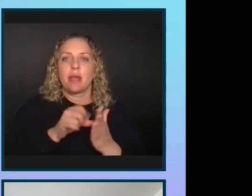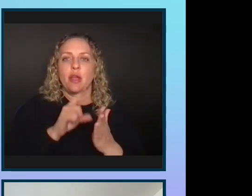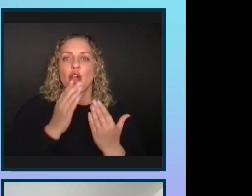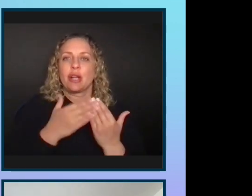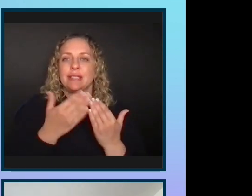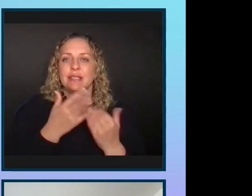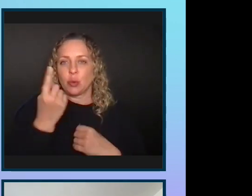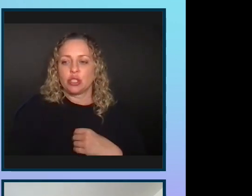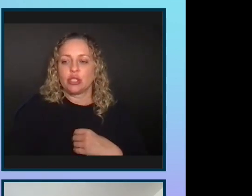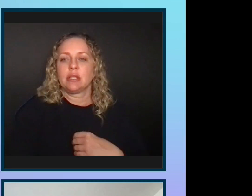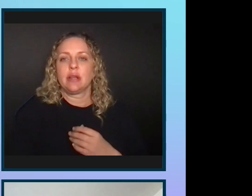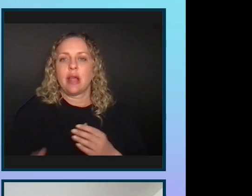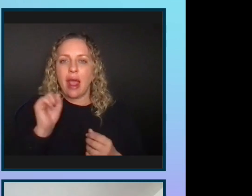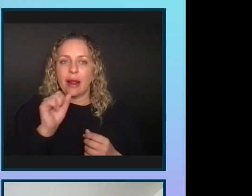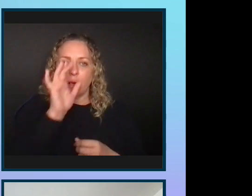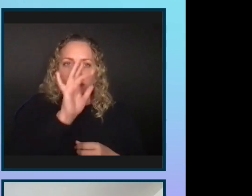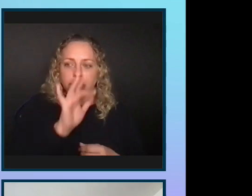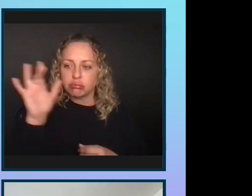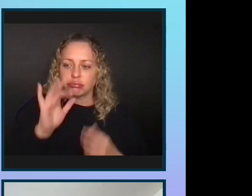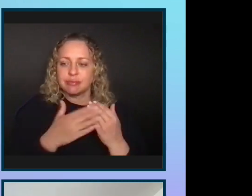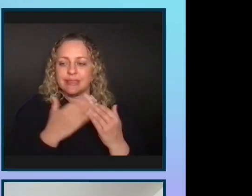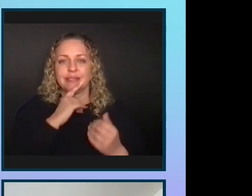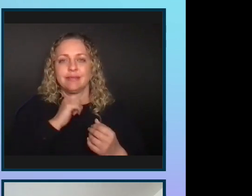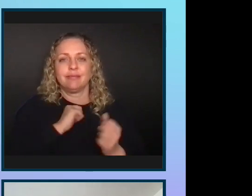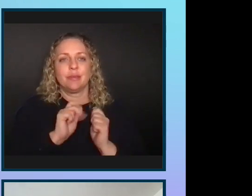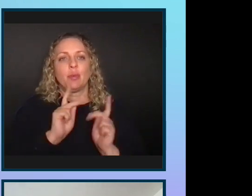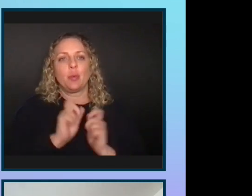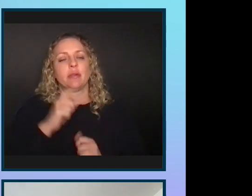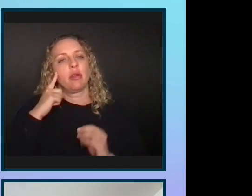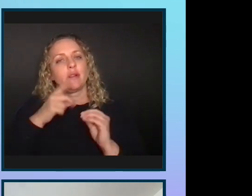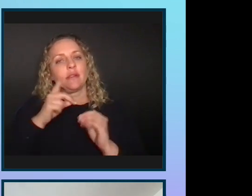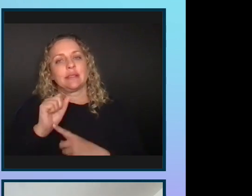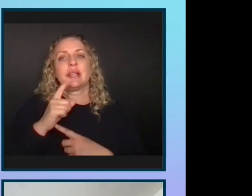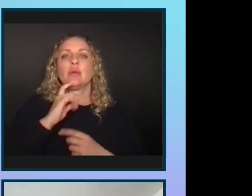and navigate for people with cognitive disabilities. It's really helpful to make sure that the title